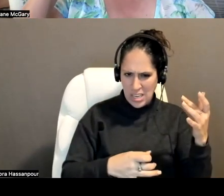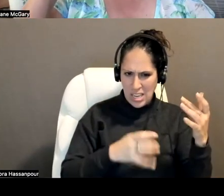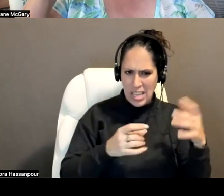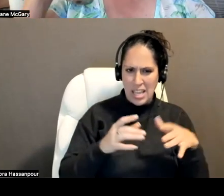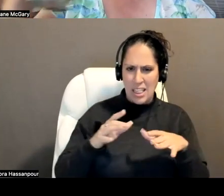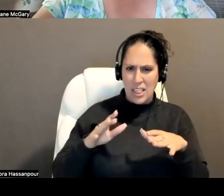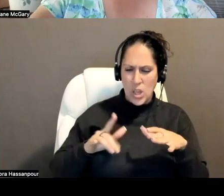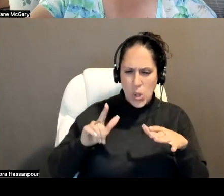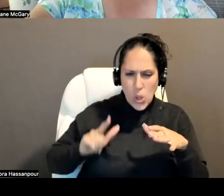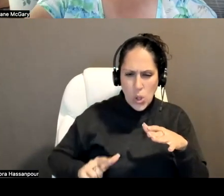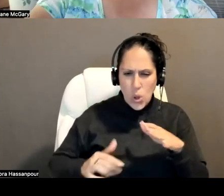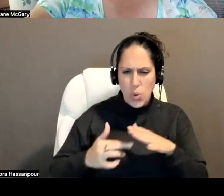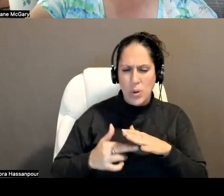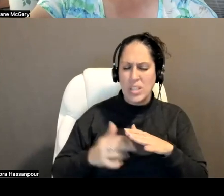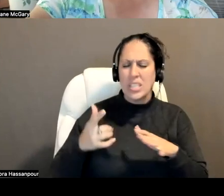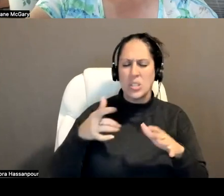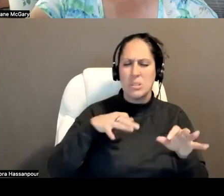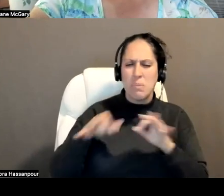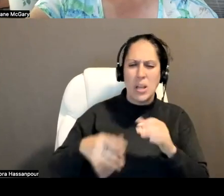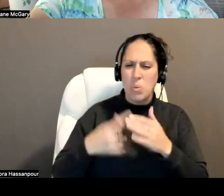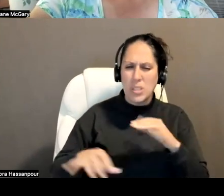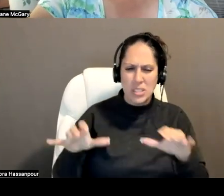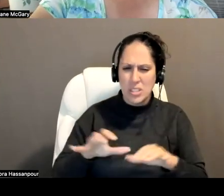very low register, I know. Can you explain what you actually did, in case I got it wrong?